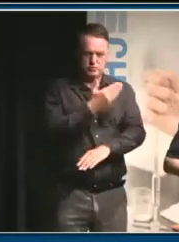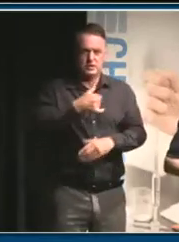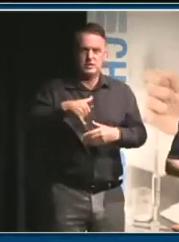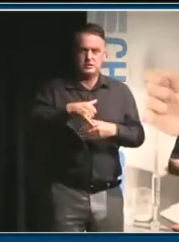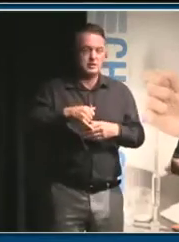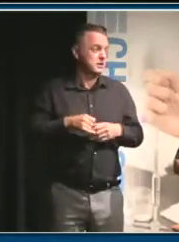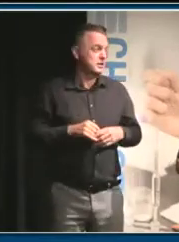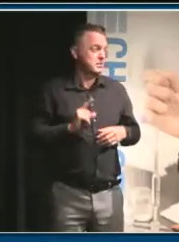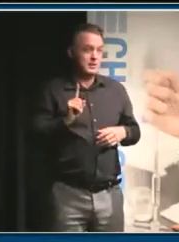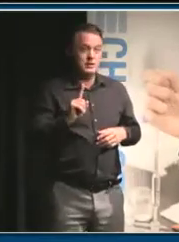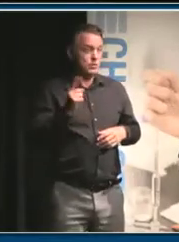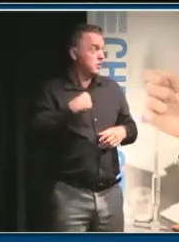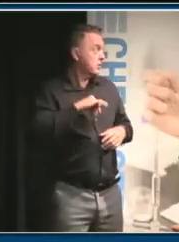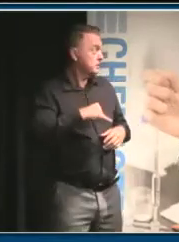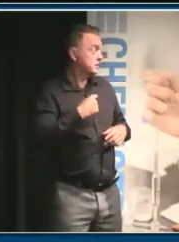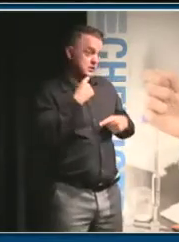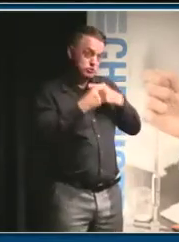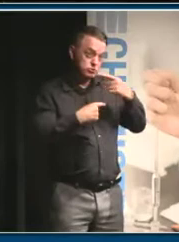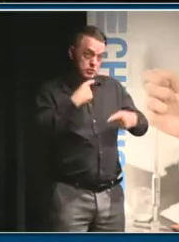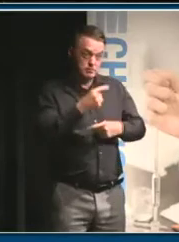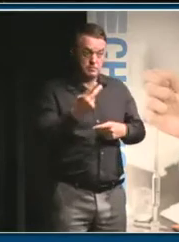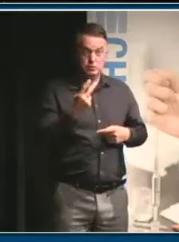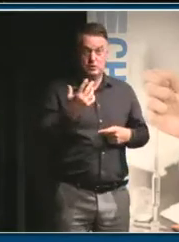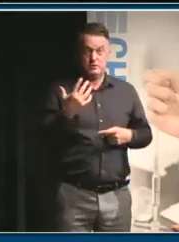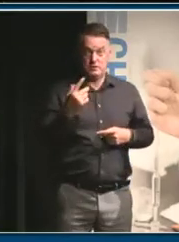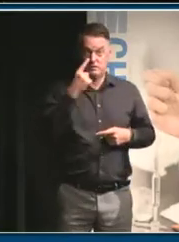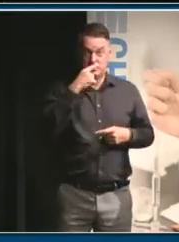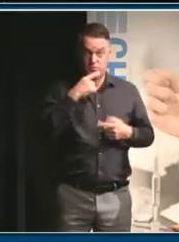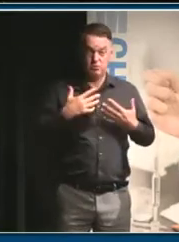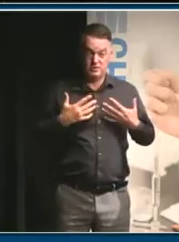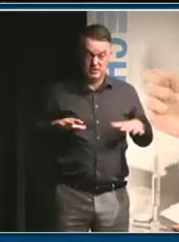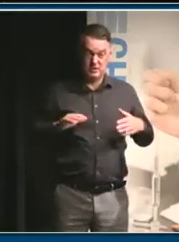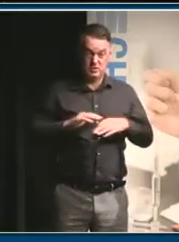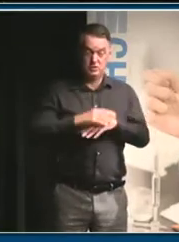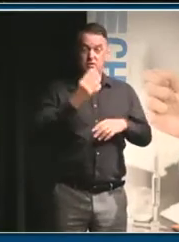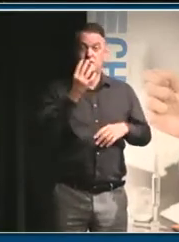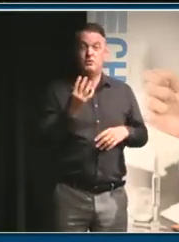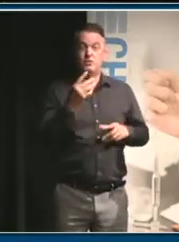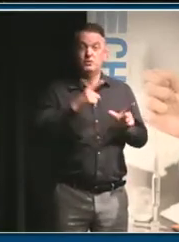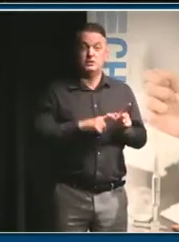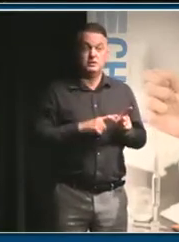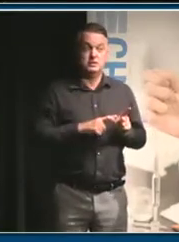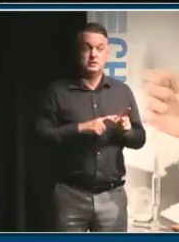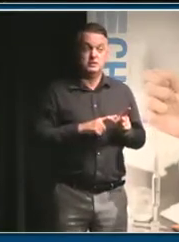What I just described to you, twenty five people did over four years. I don't feel we're going so